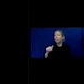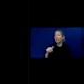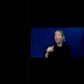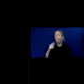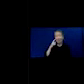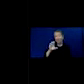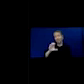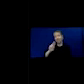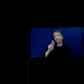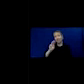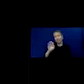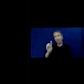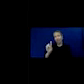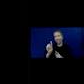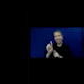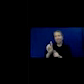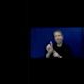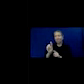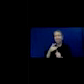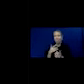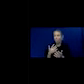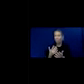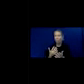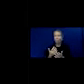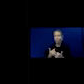seeker, so they go into a job feeling comfortable and confident in what they are doing, they